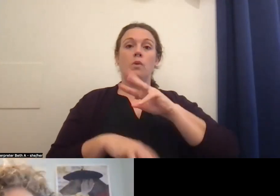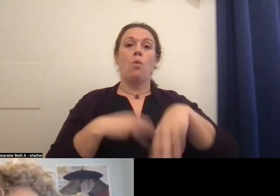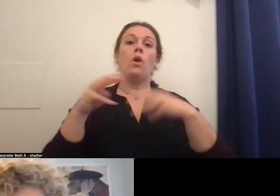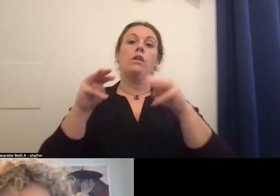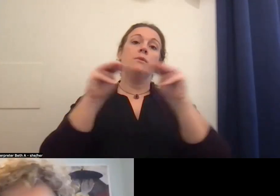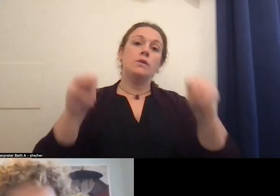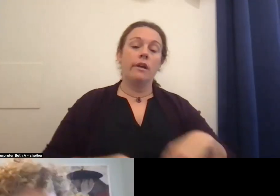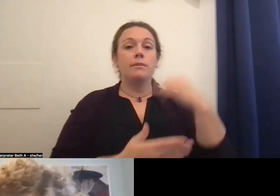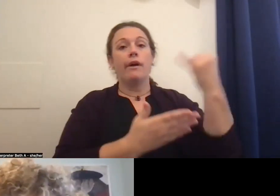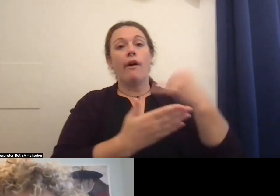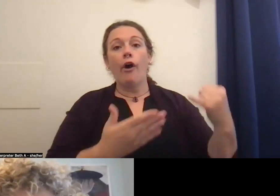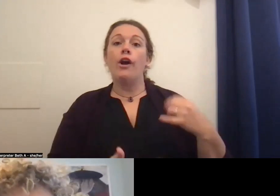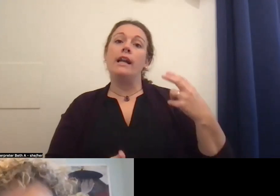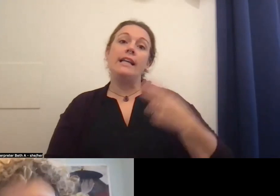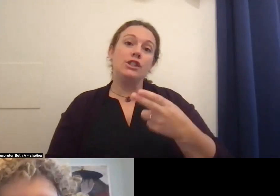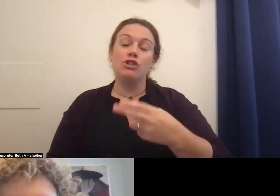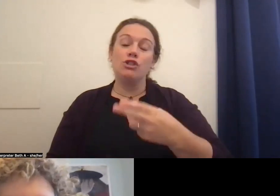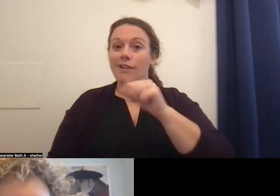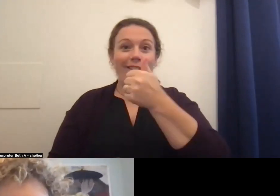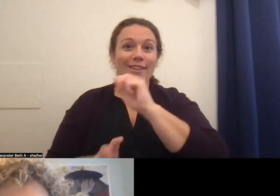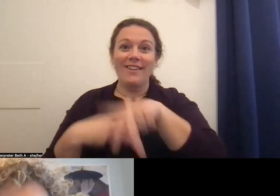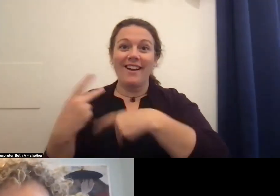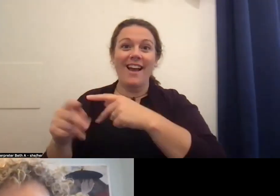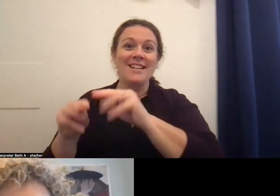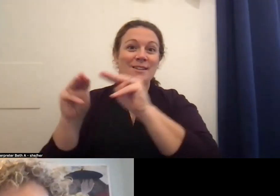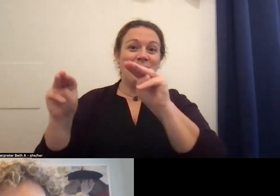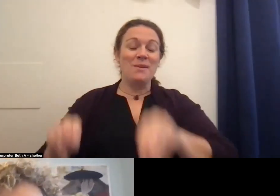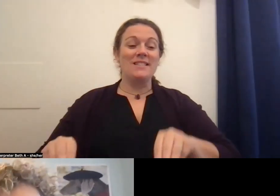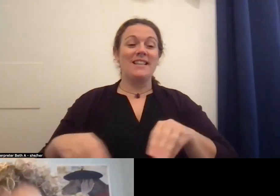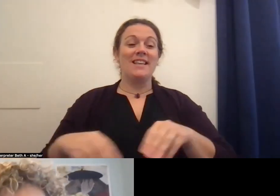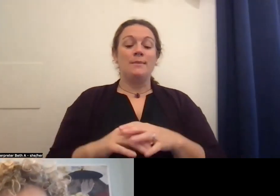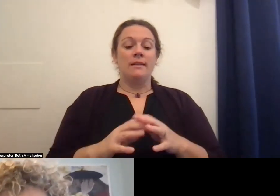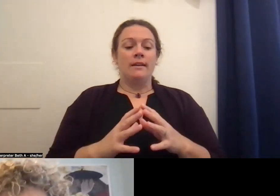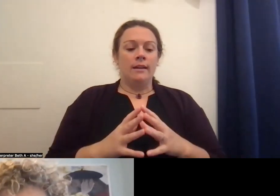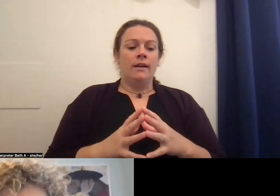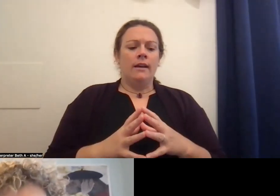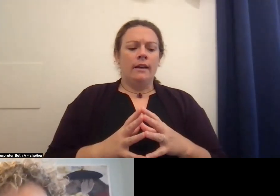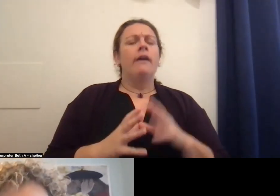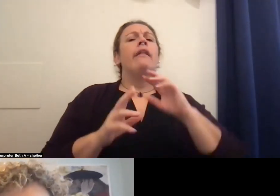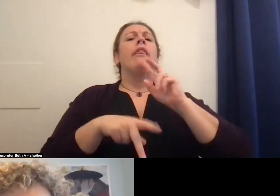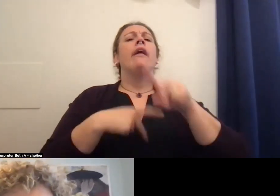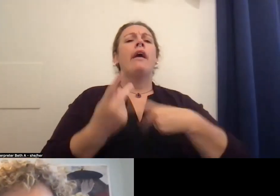history museums or other kinds of museums um you know the the kind of knowledge that you are now